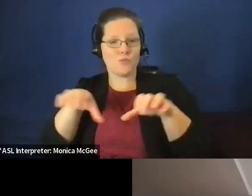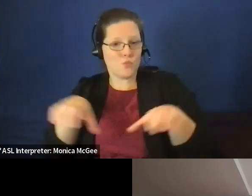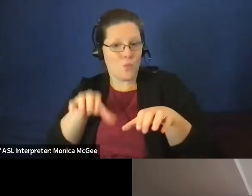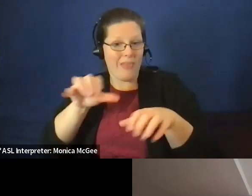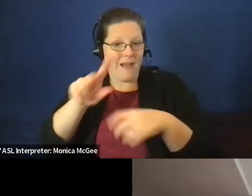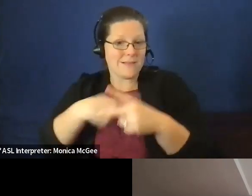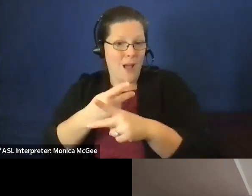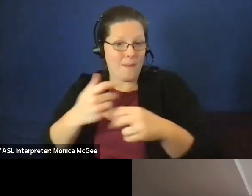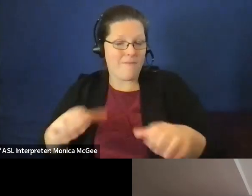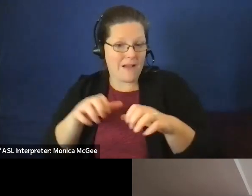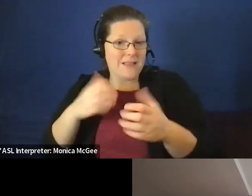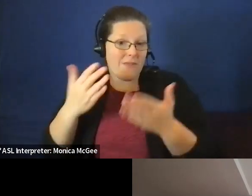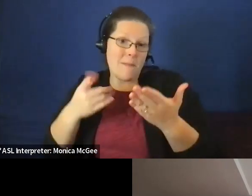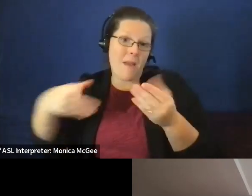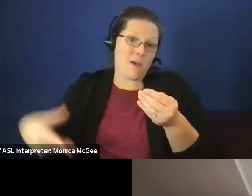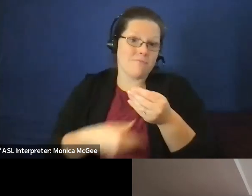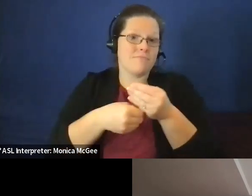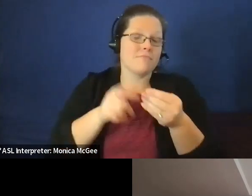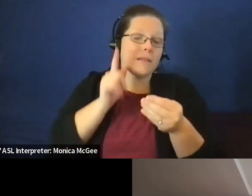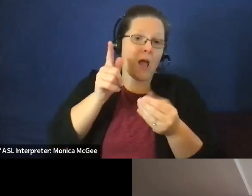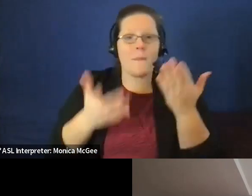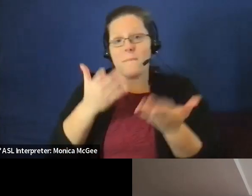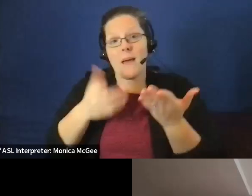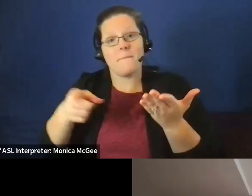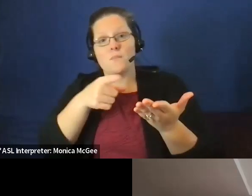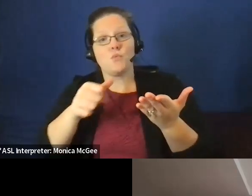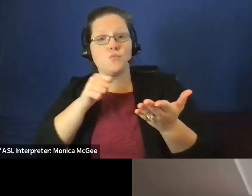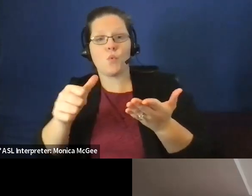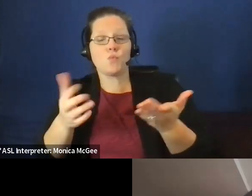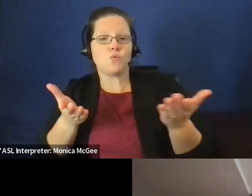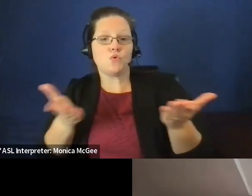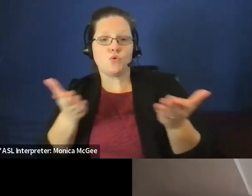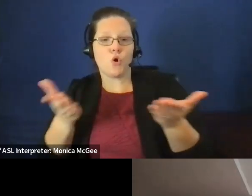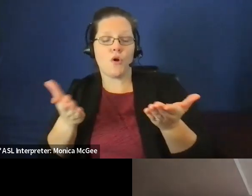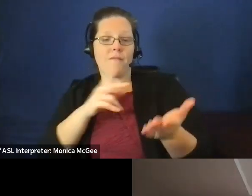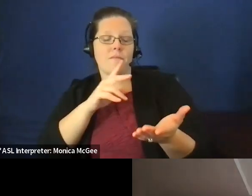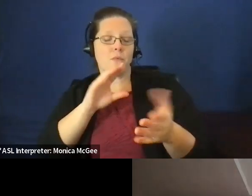and even if your center for independent living directly doesn't